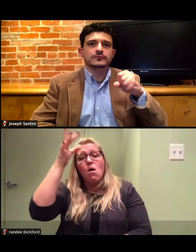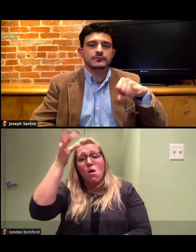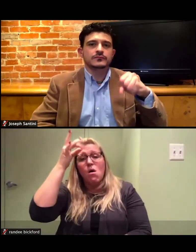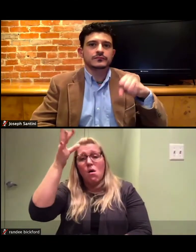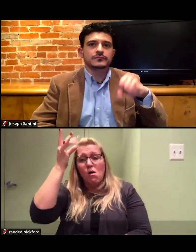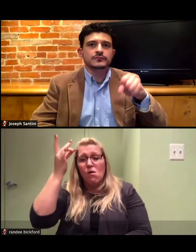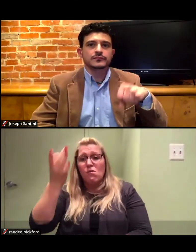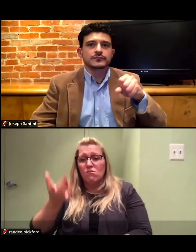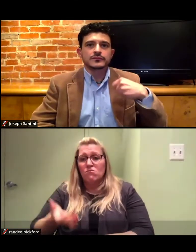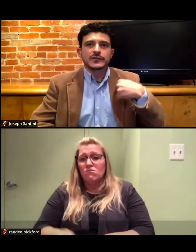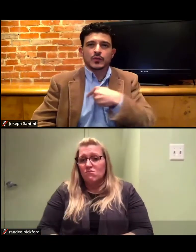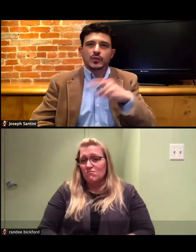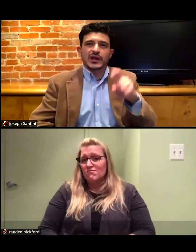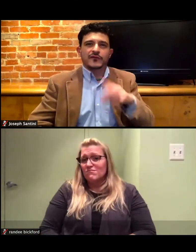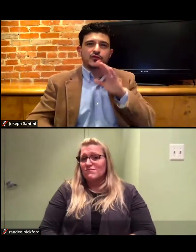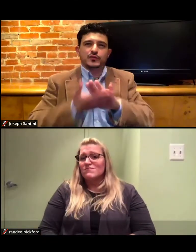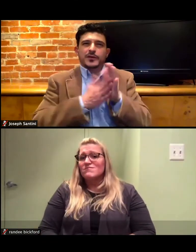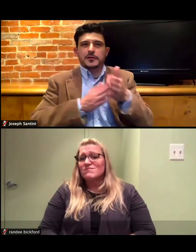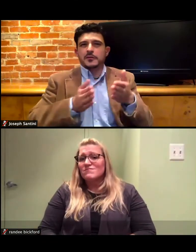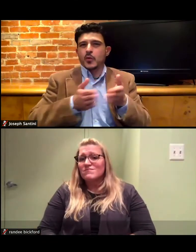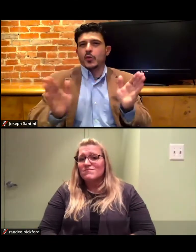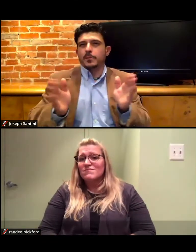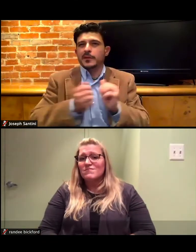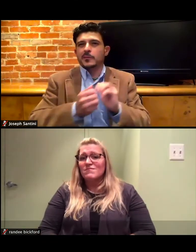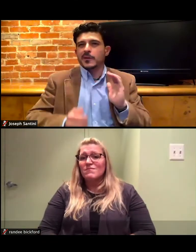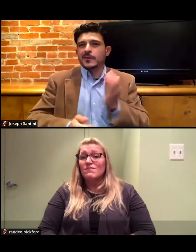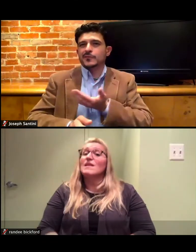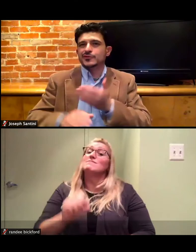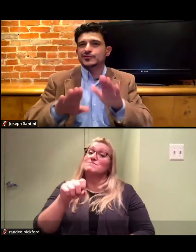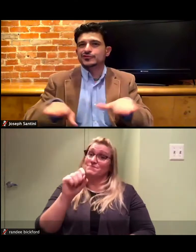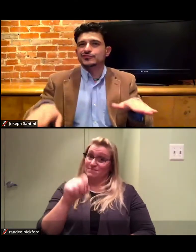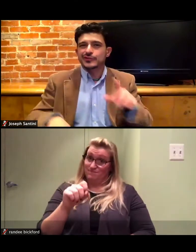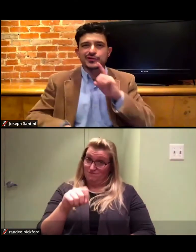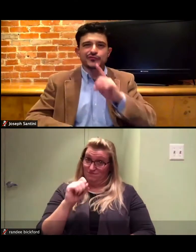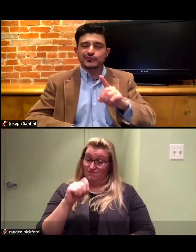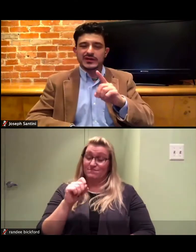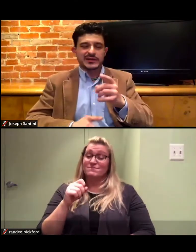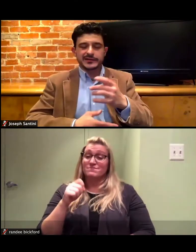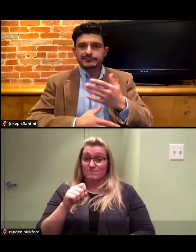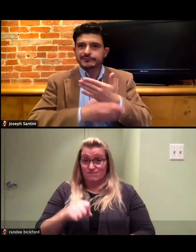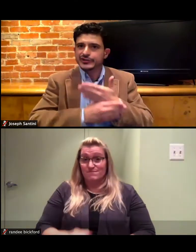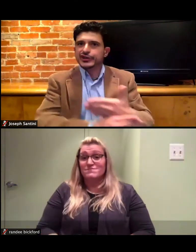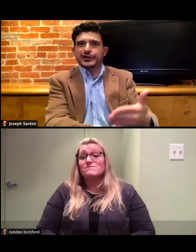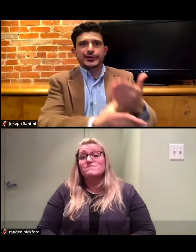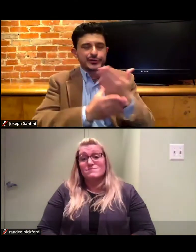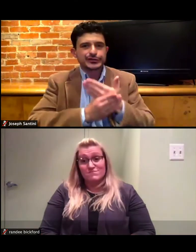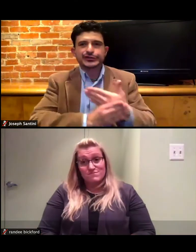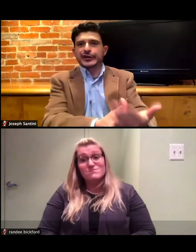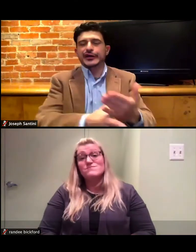So, that they can start to learn intrinsically why we're doing those things. We have to be very open